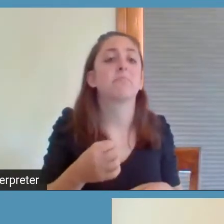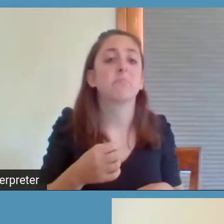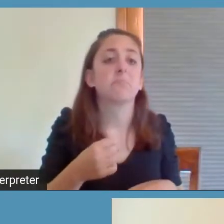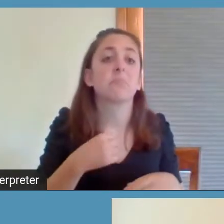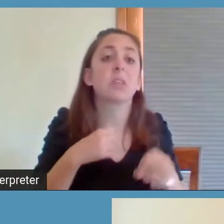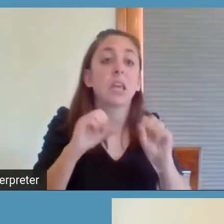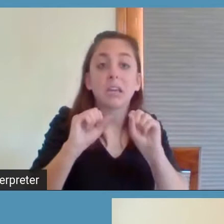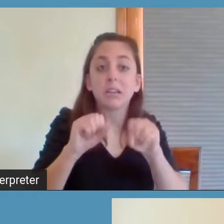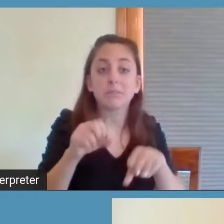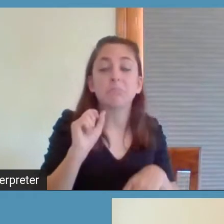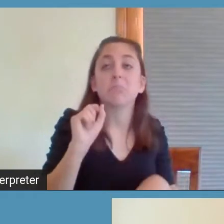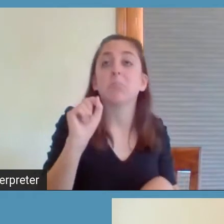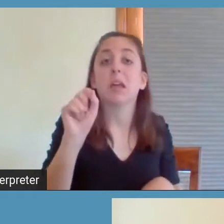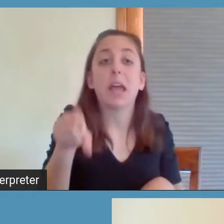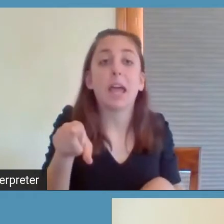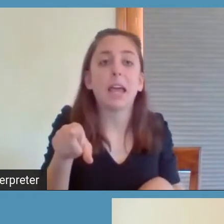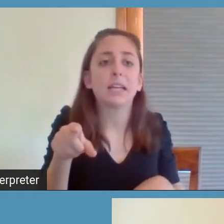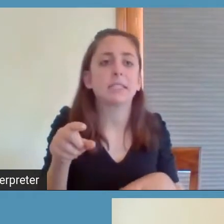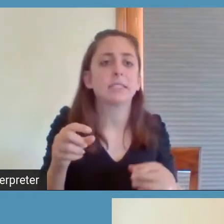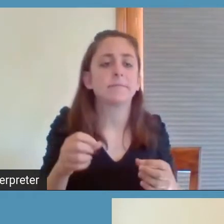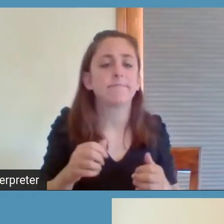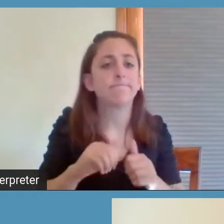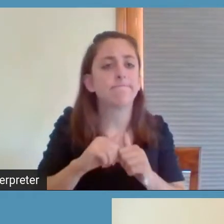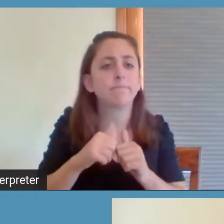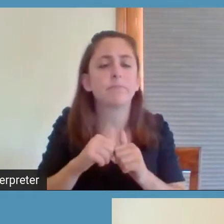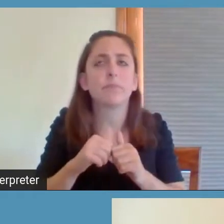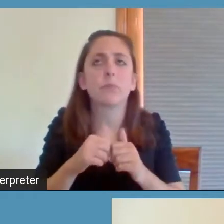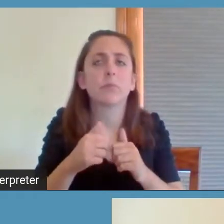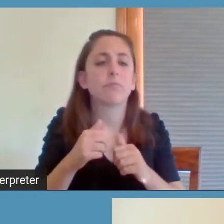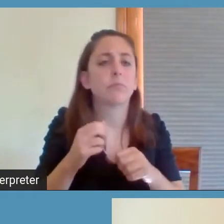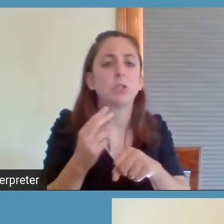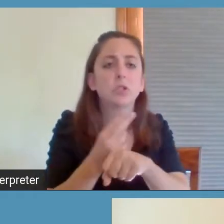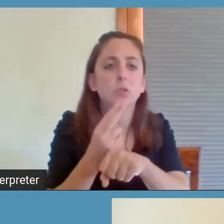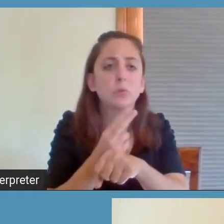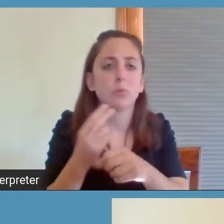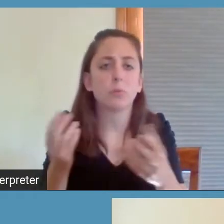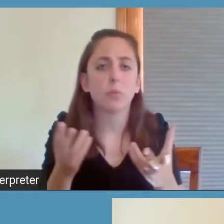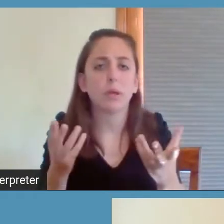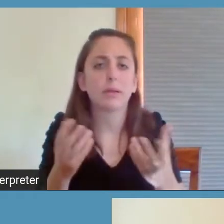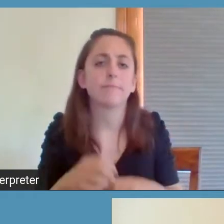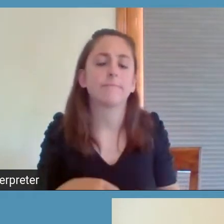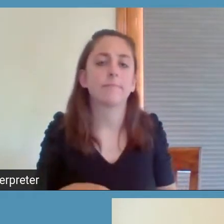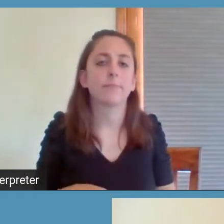how what they used but these are similar in terms of setup i would encourage you as well as the